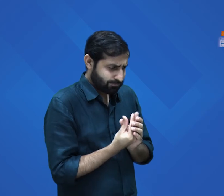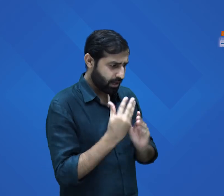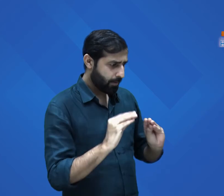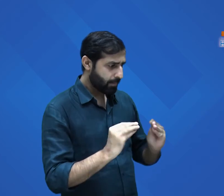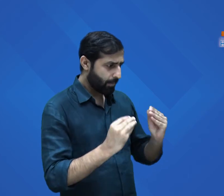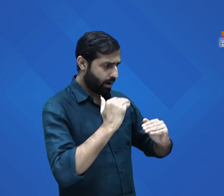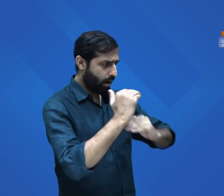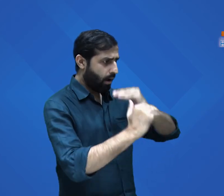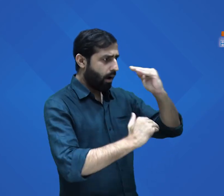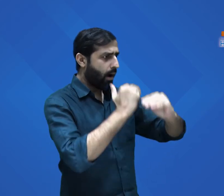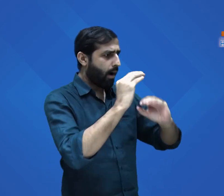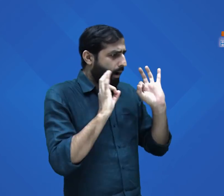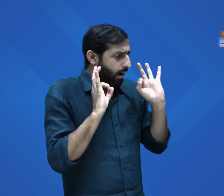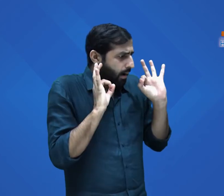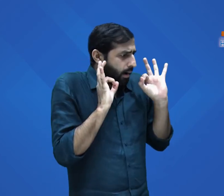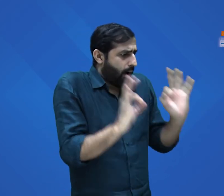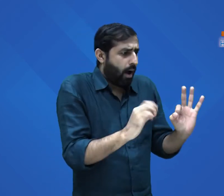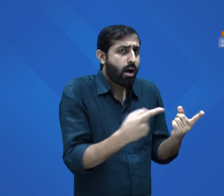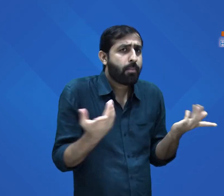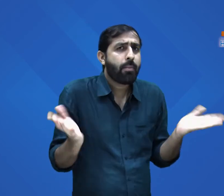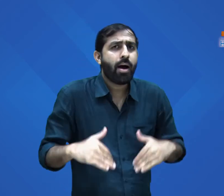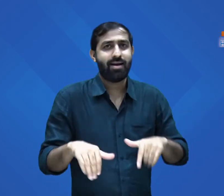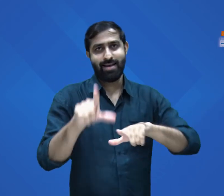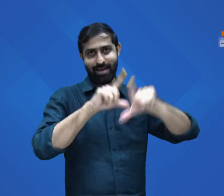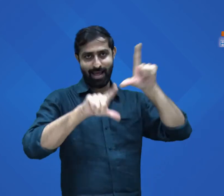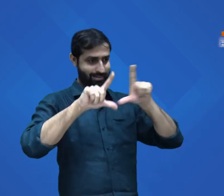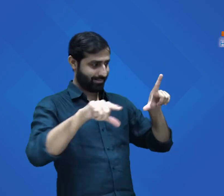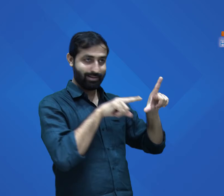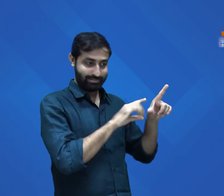We are evolving because of language.